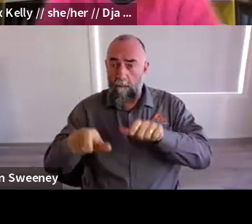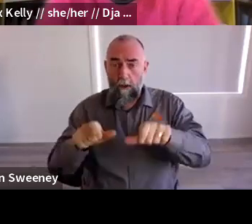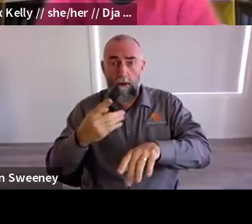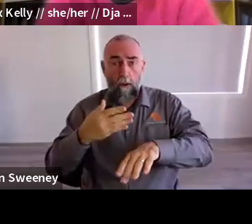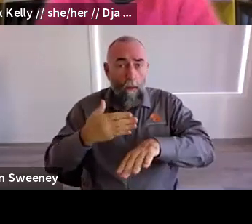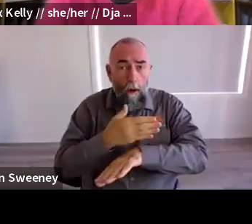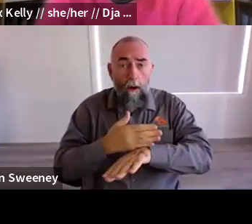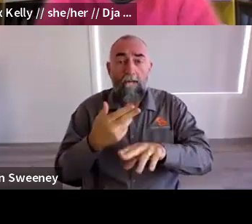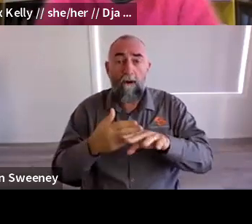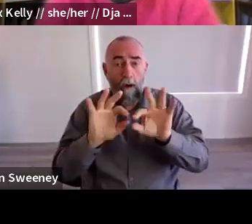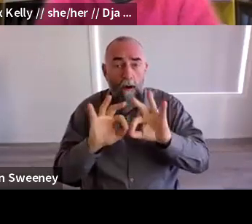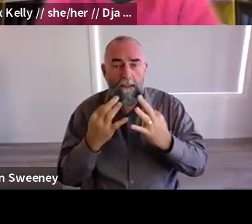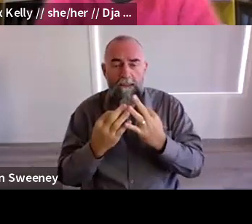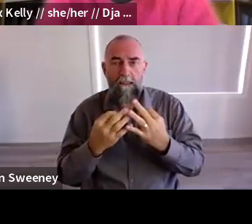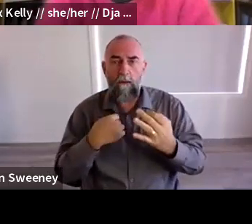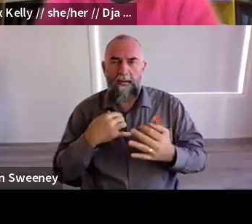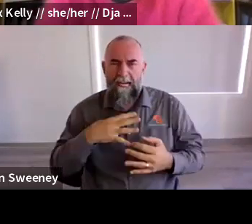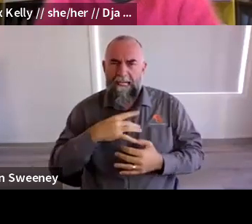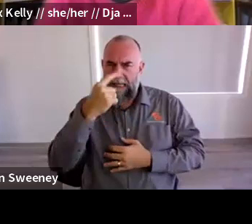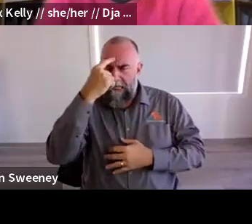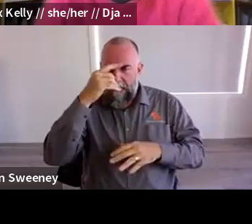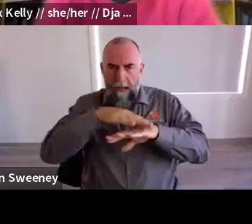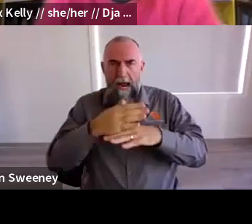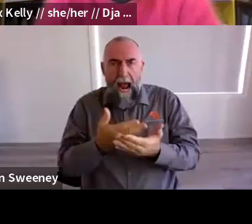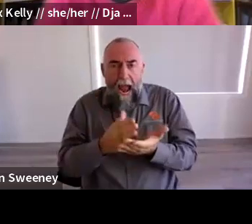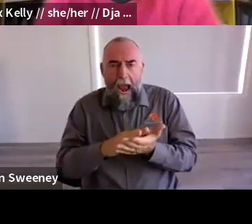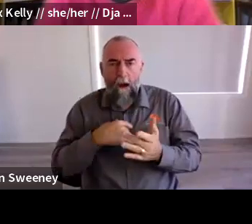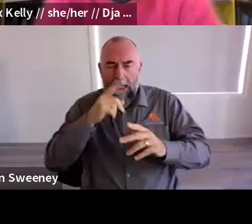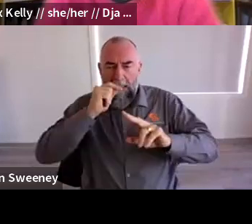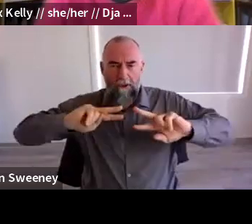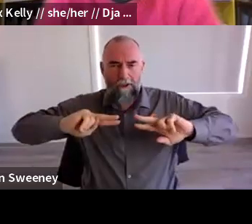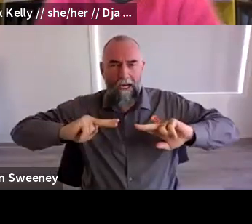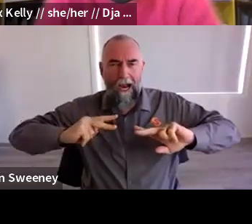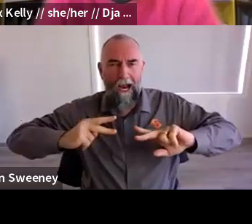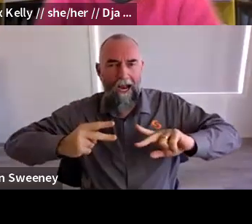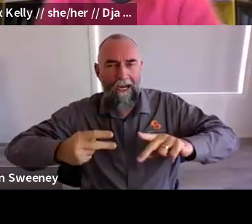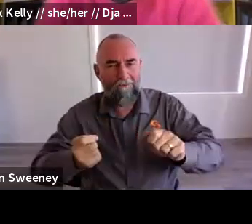sustainability committees, or action groups of employees within an